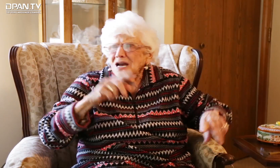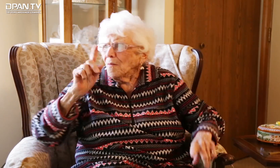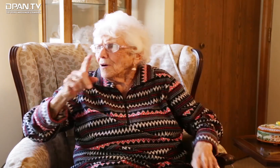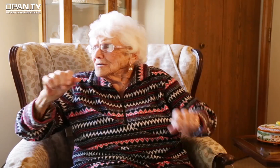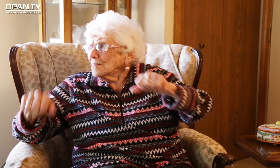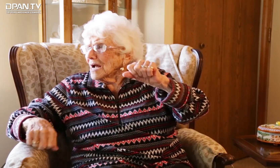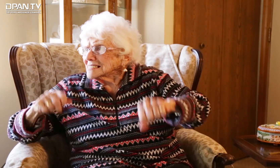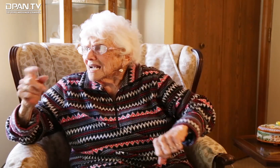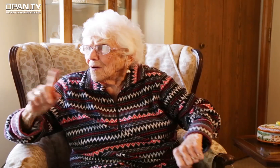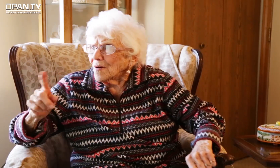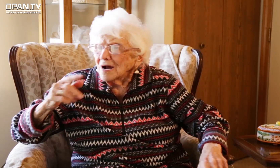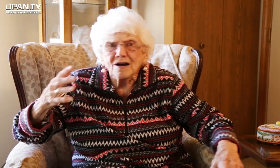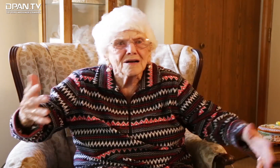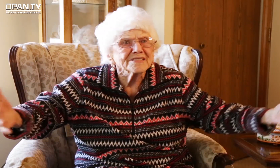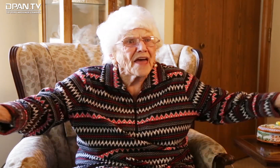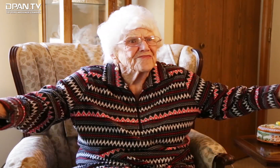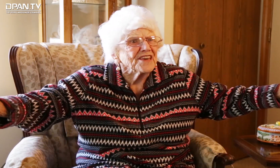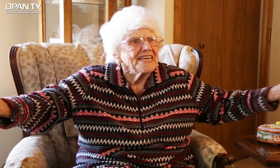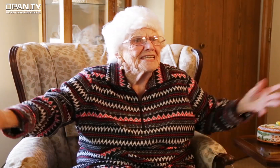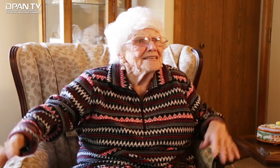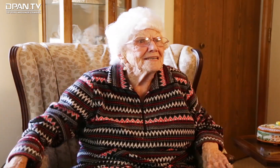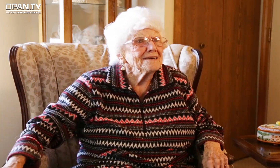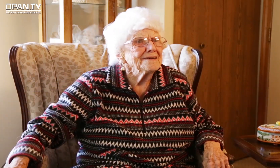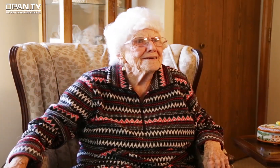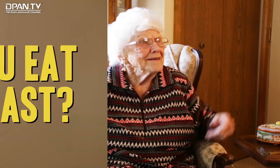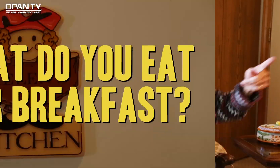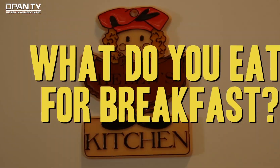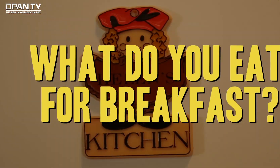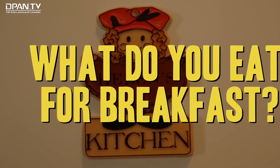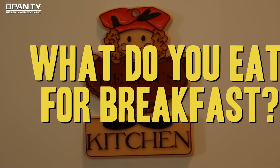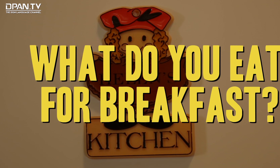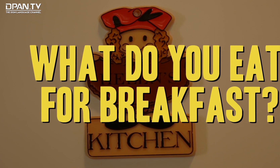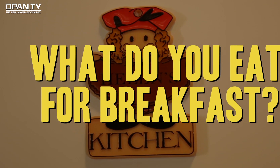I enjoyed watching them on their bikes. Where are the bicycles?